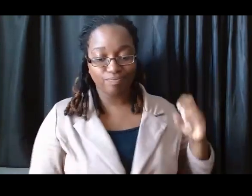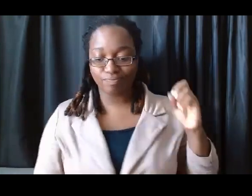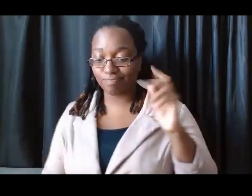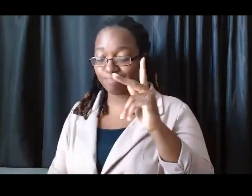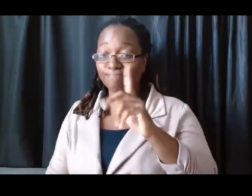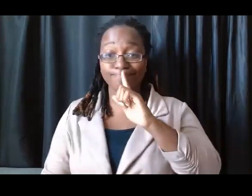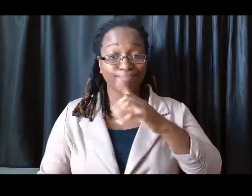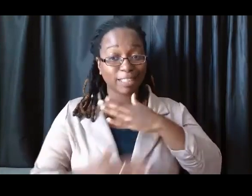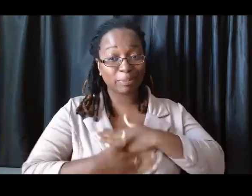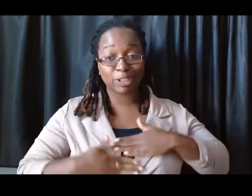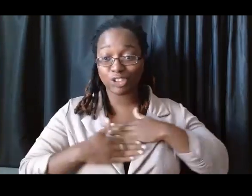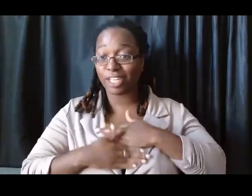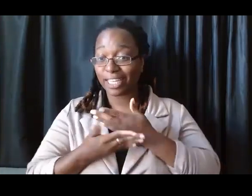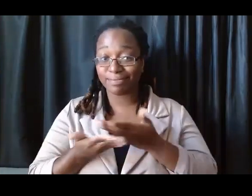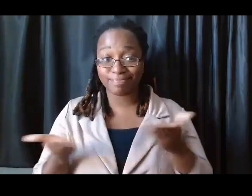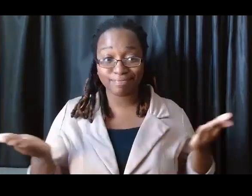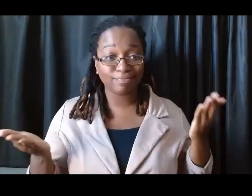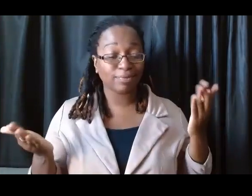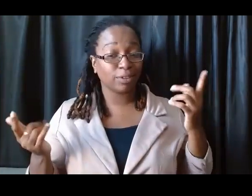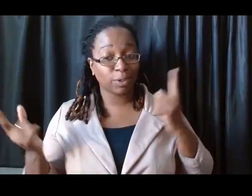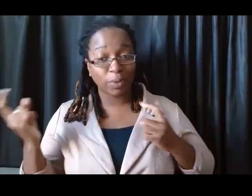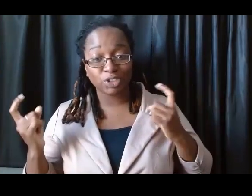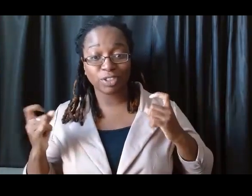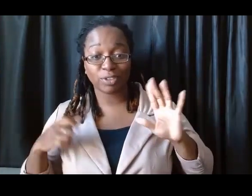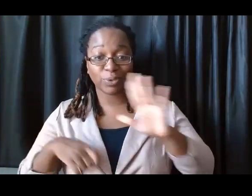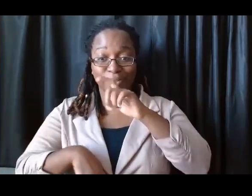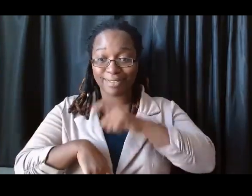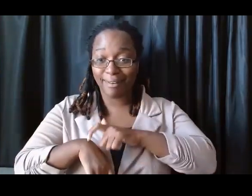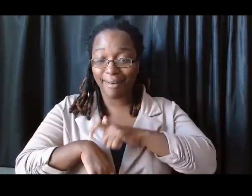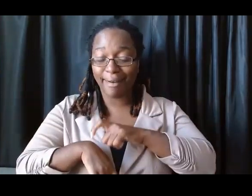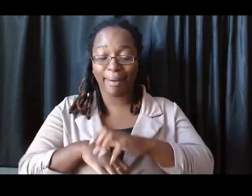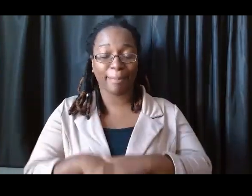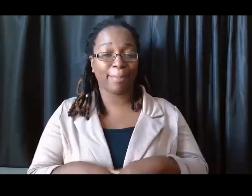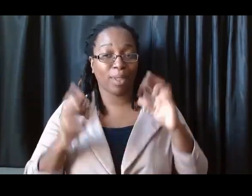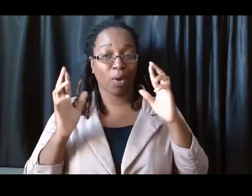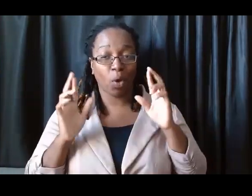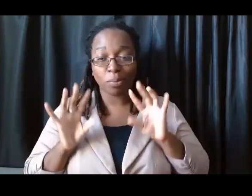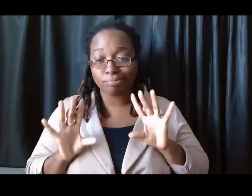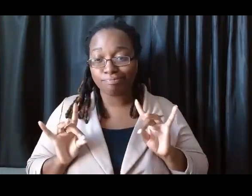I so appreciate everybody's questions and your time today. I hope you picked up some tips or helpful information.